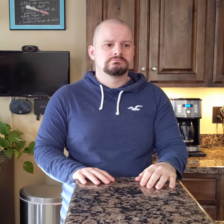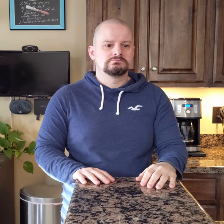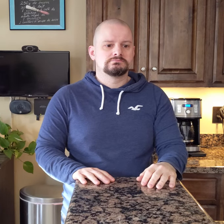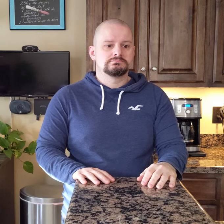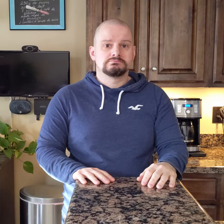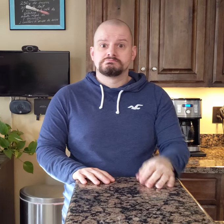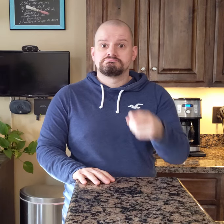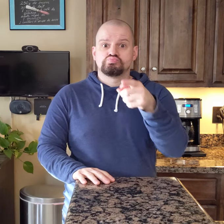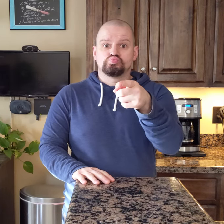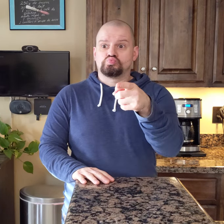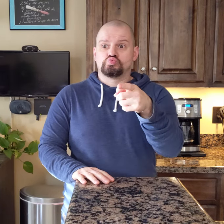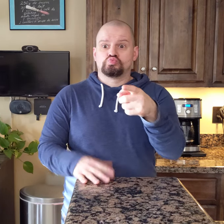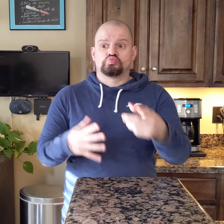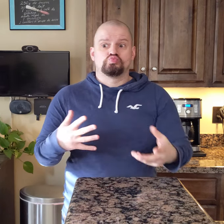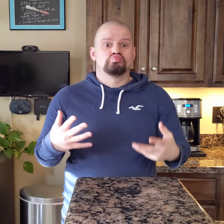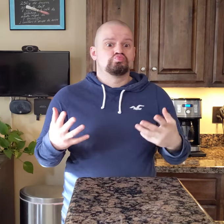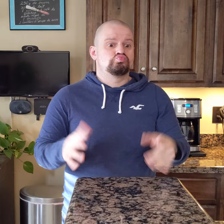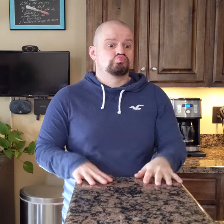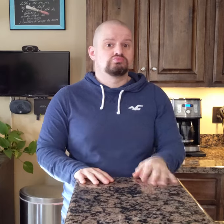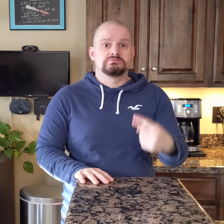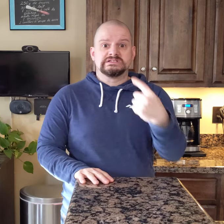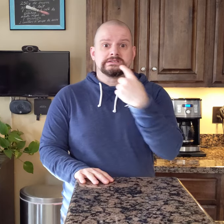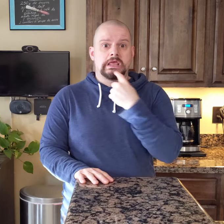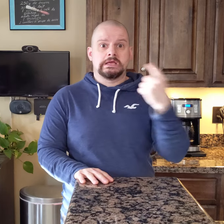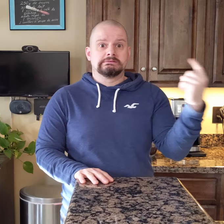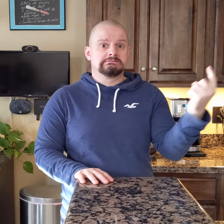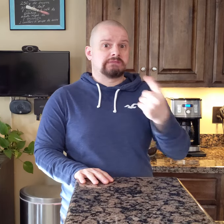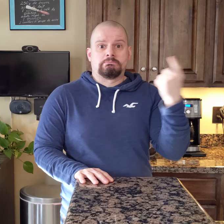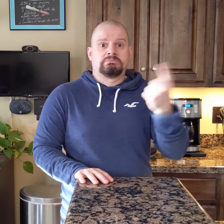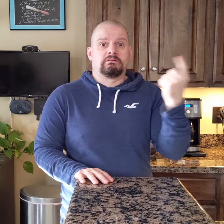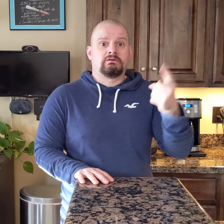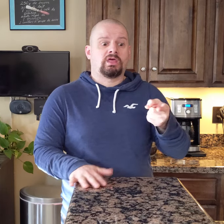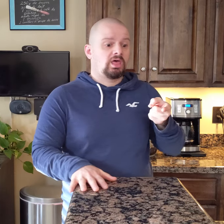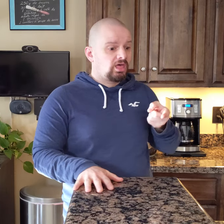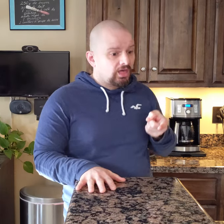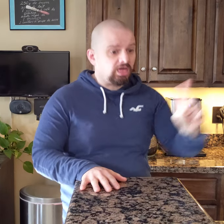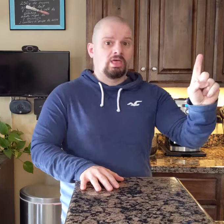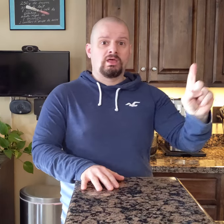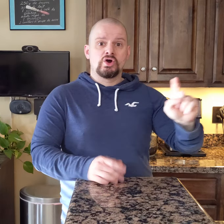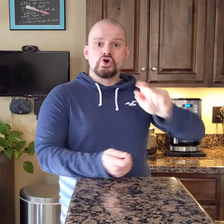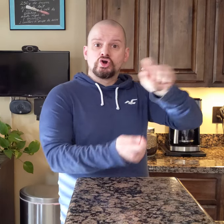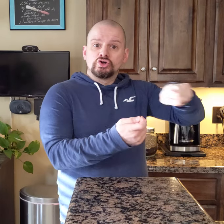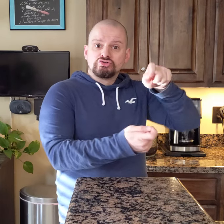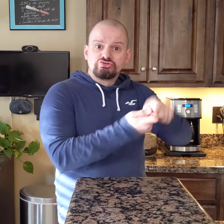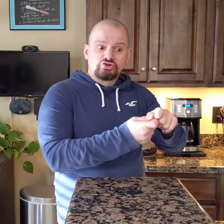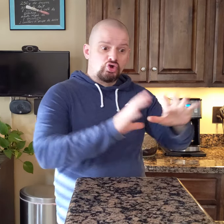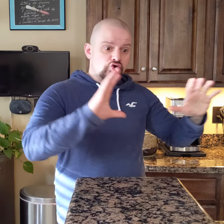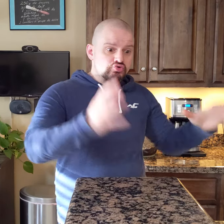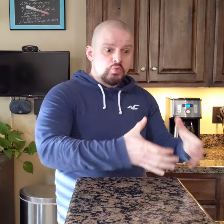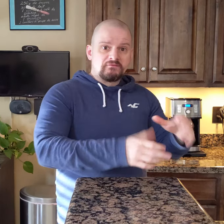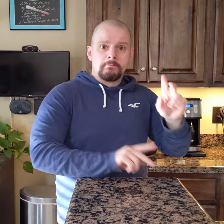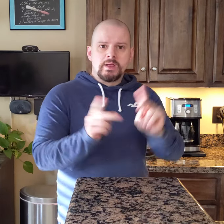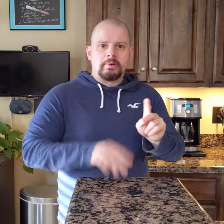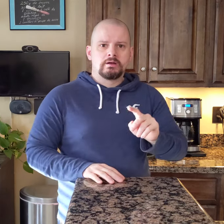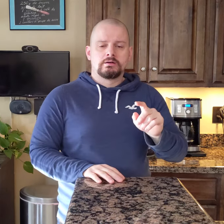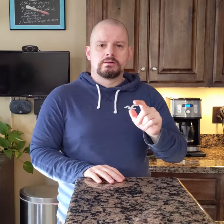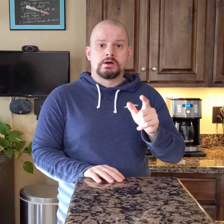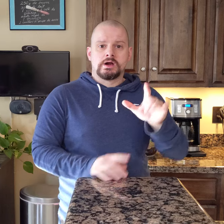and you say something offensive toward a certain group of people,